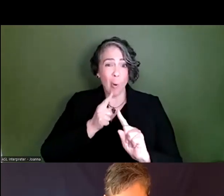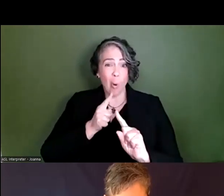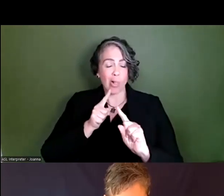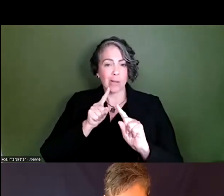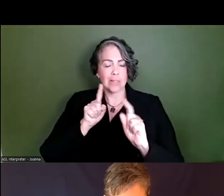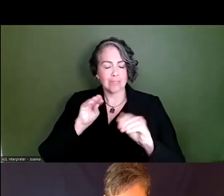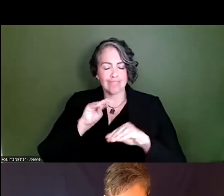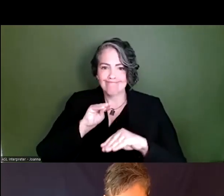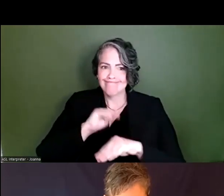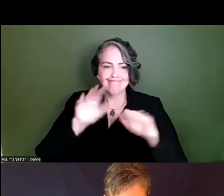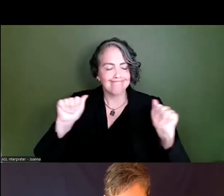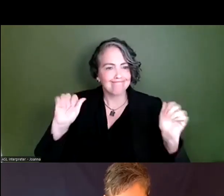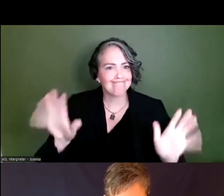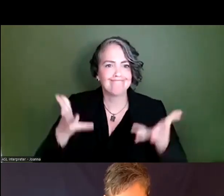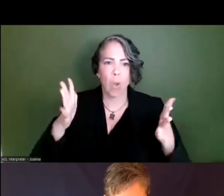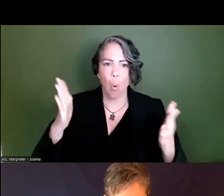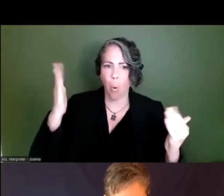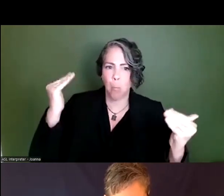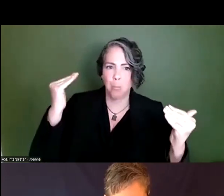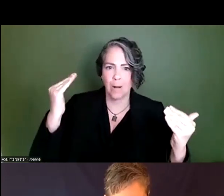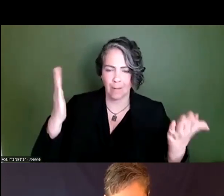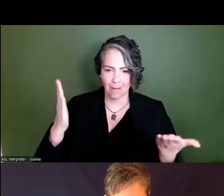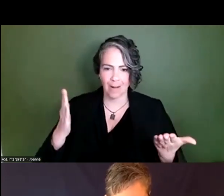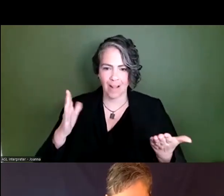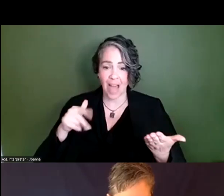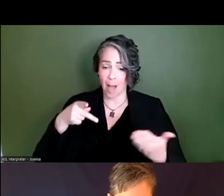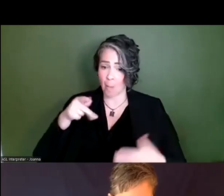people get in touch with their inner wisdom. I love that quote from Parker J. Palmer: